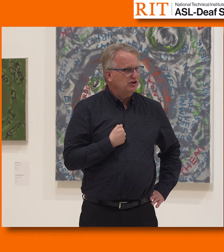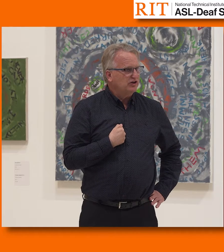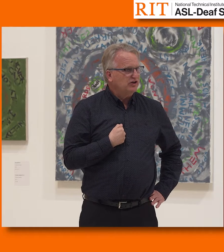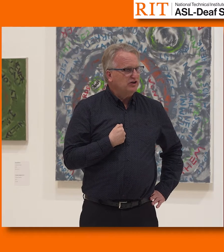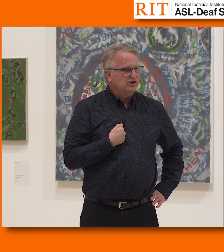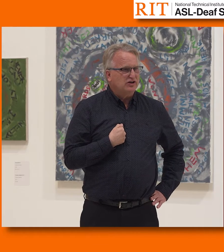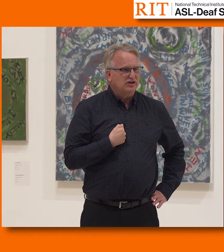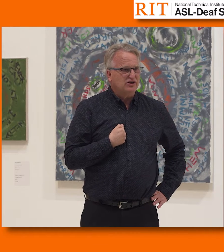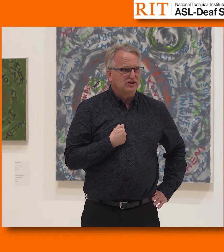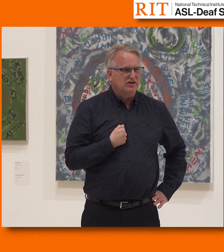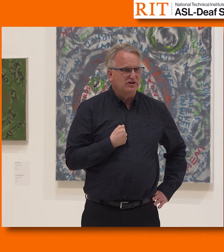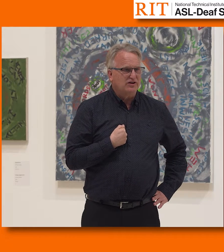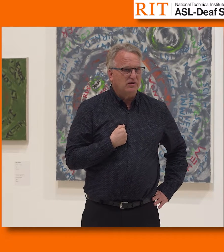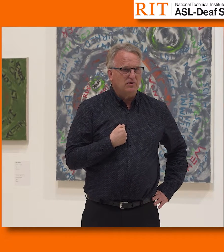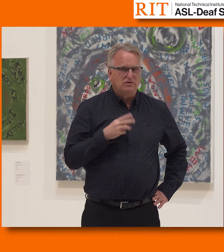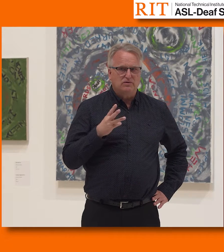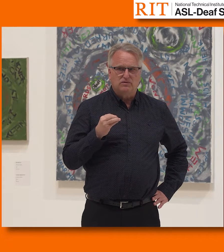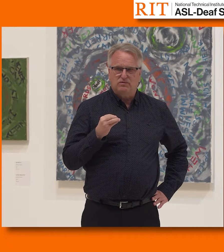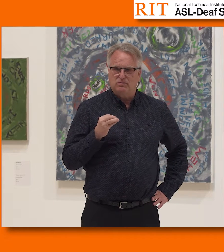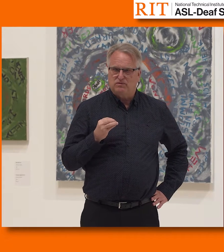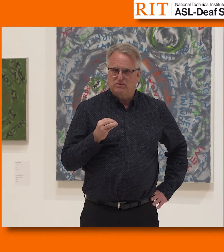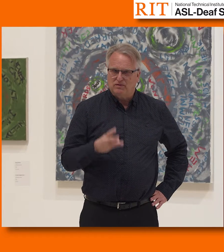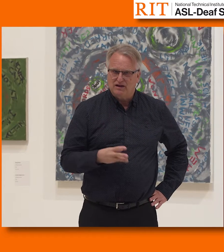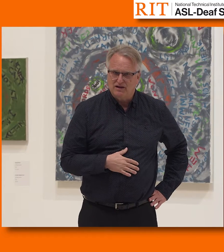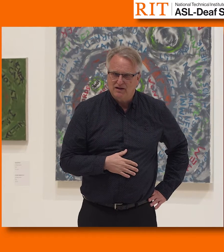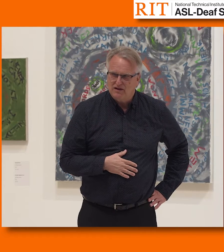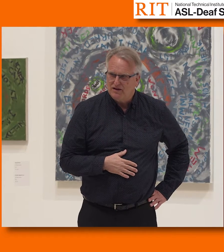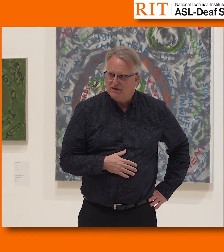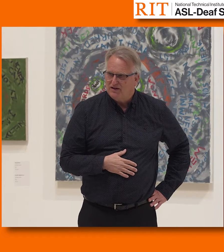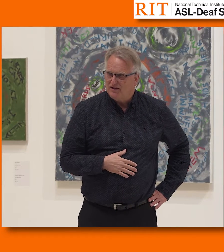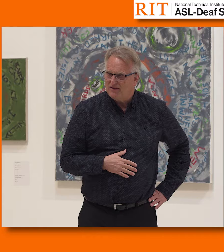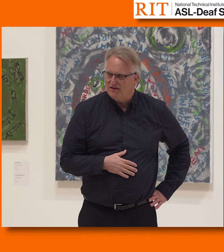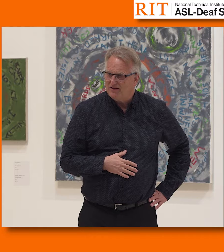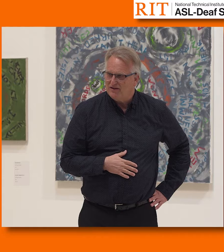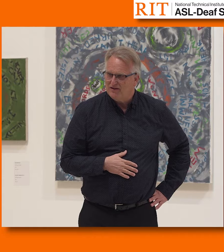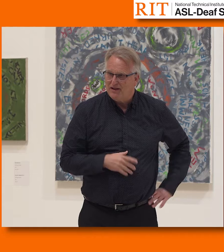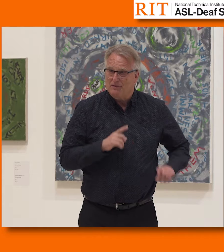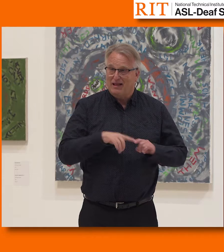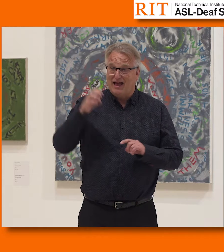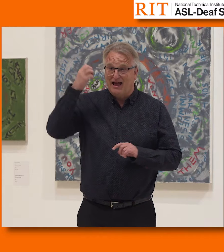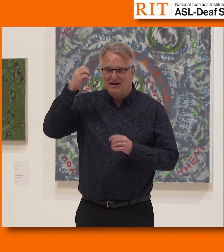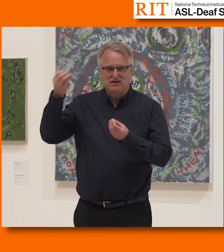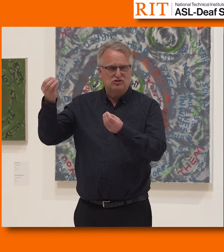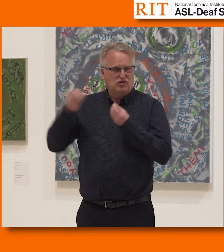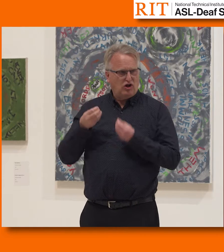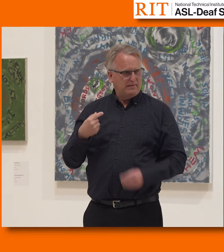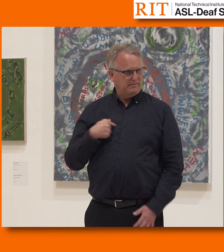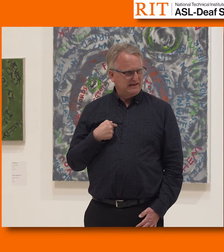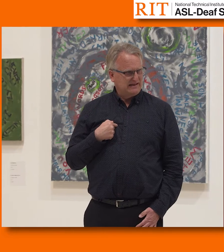So, as a Deaf professional, I had to put up with that. That was times when I actually had to suffer as a result.